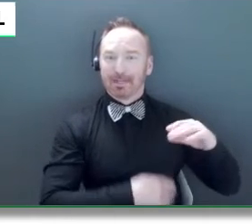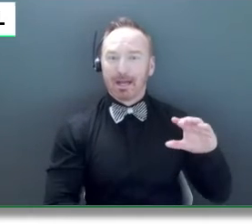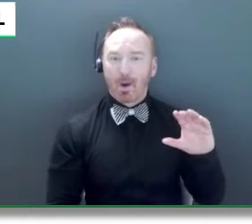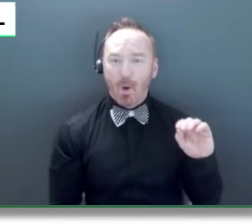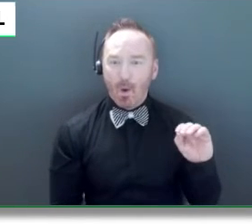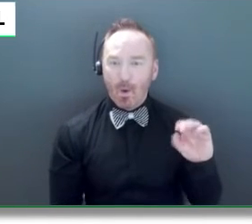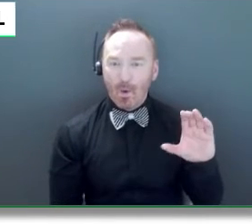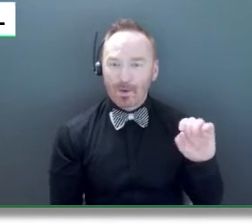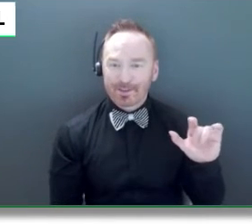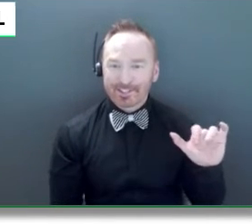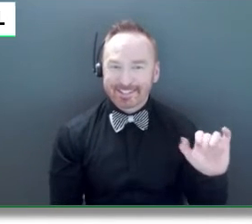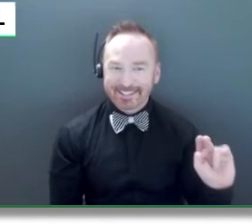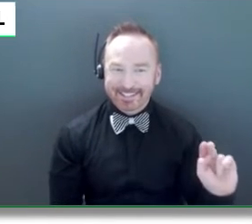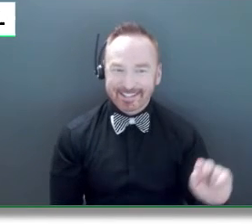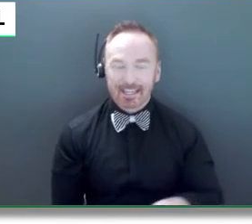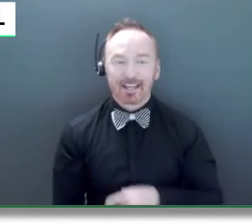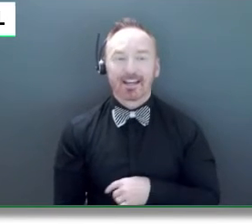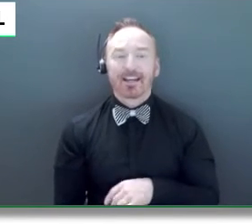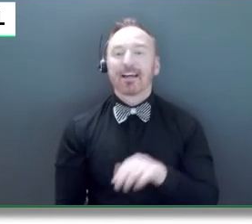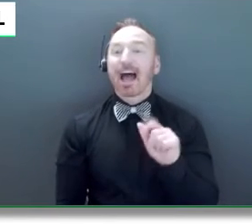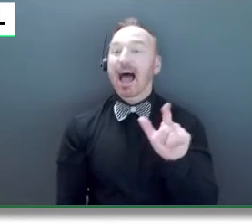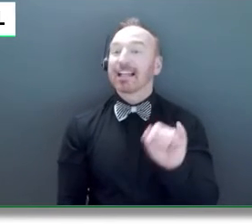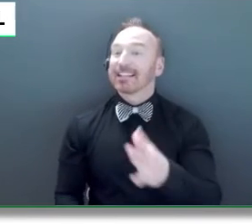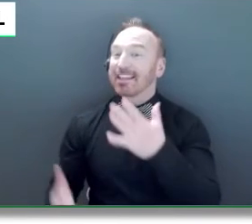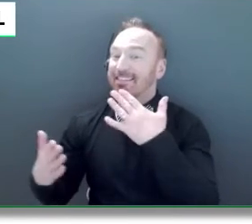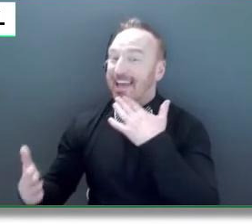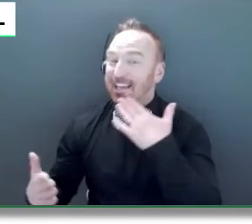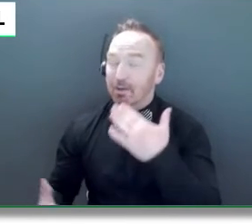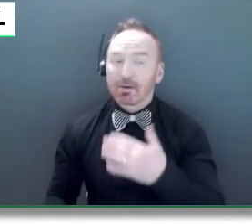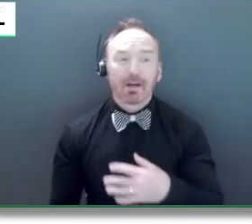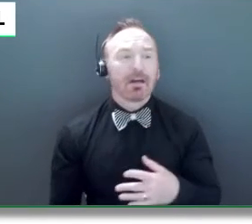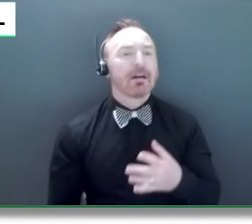equivalent accessible experiences where you know maybe the the mountain is just